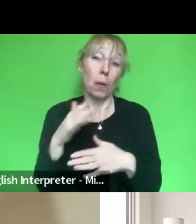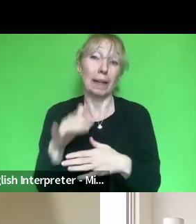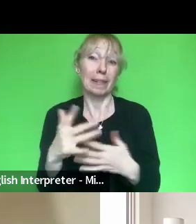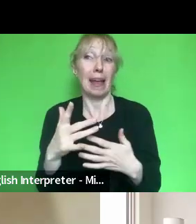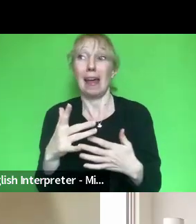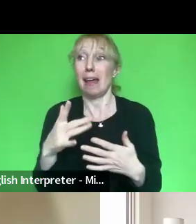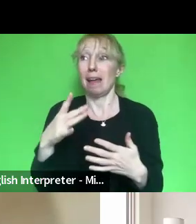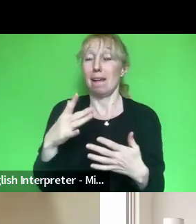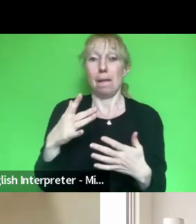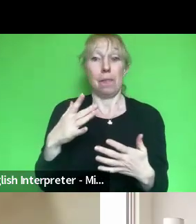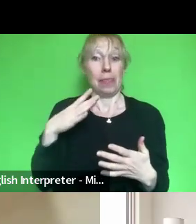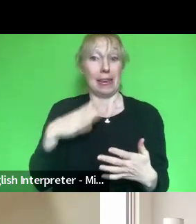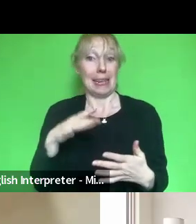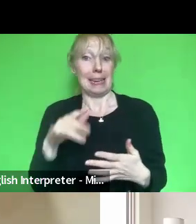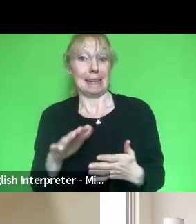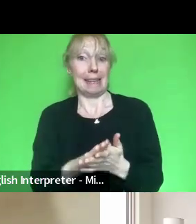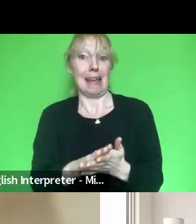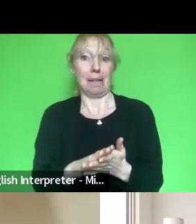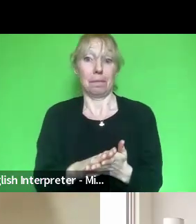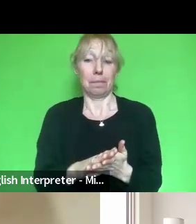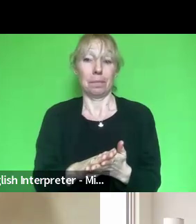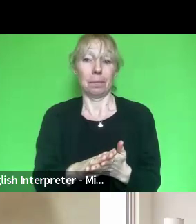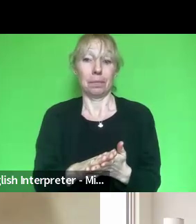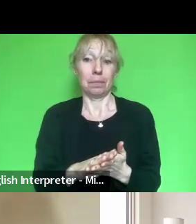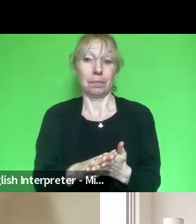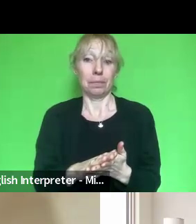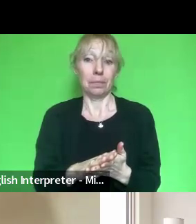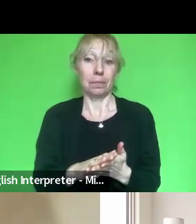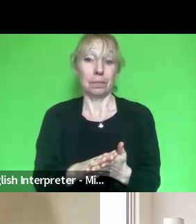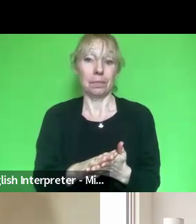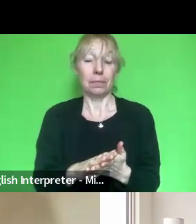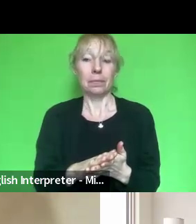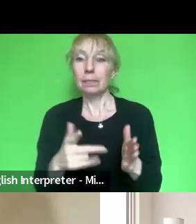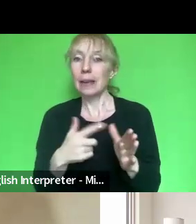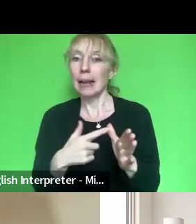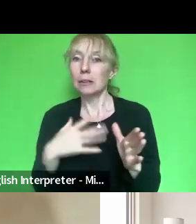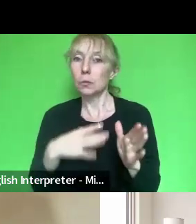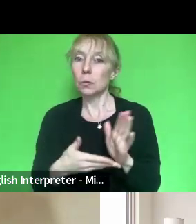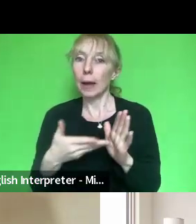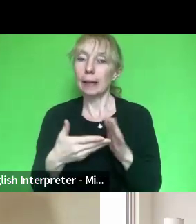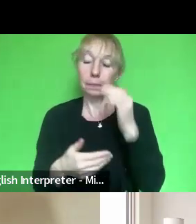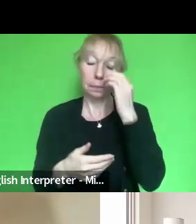Amelia: Great. Thank you. Alice, did you just want to add anything? Alice: Yeah. I would say that you know, if Get involved in,